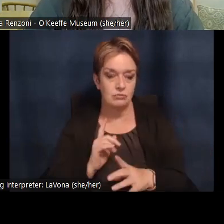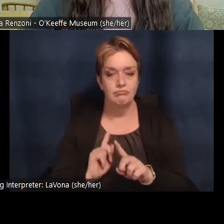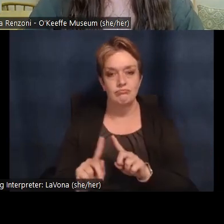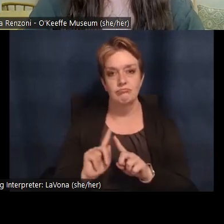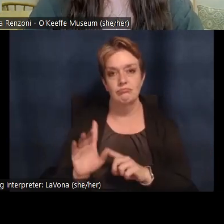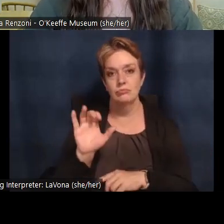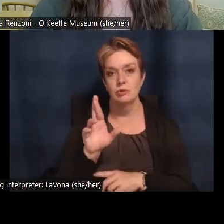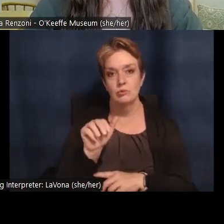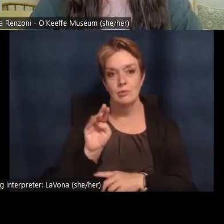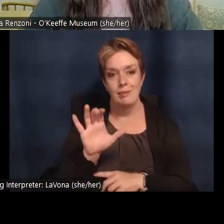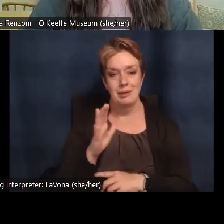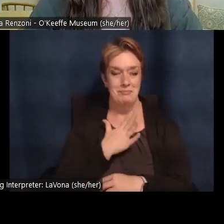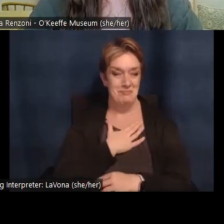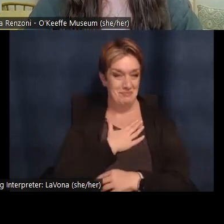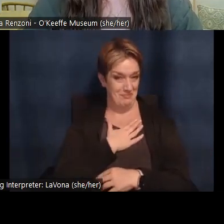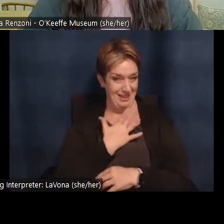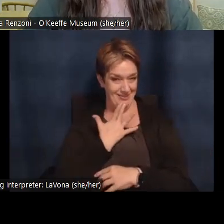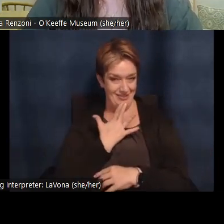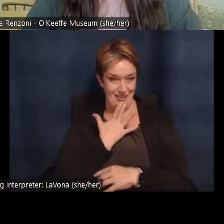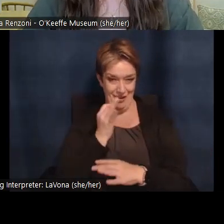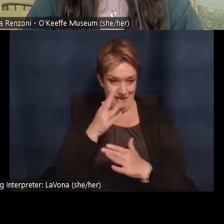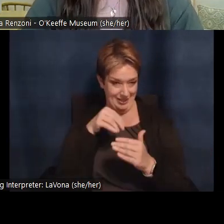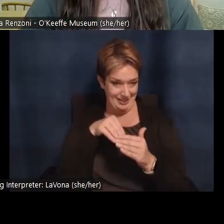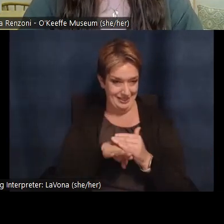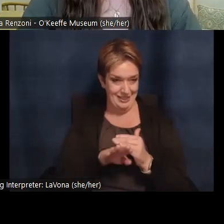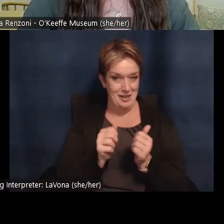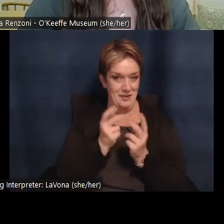And my favorite part of going in here with visitors is often